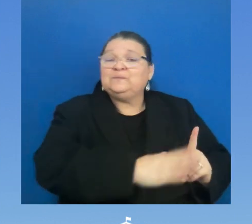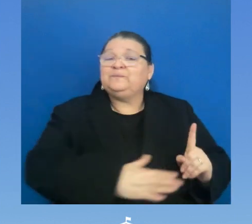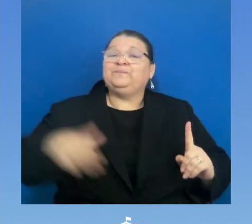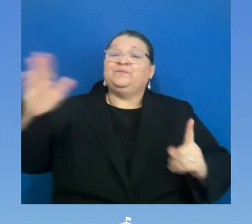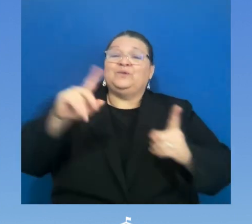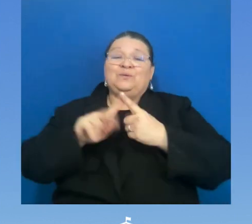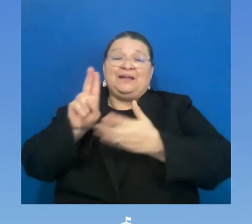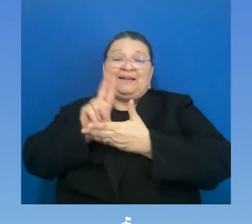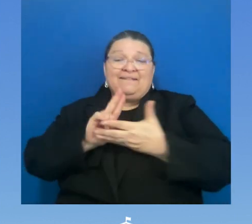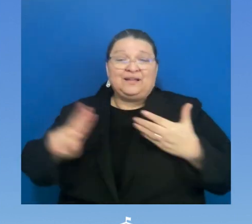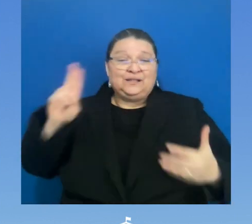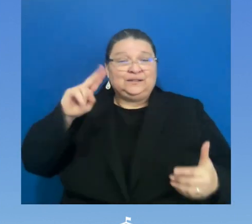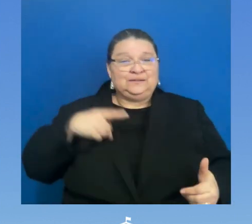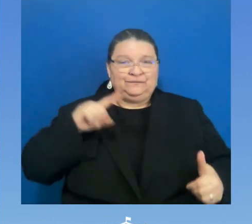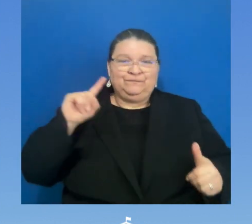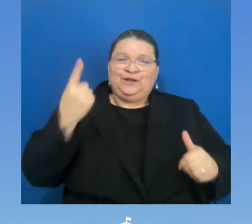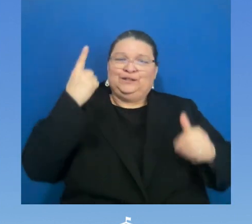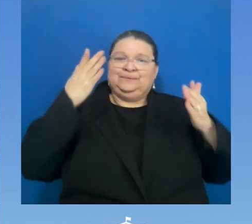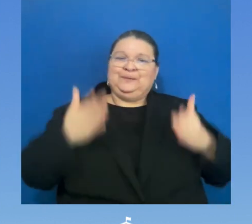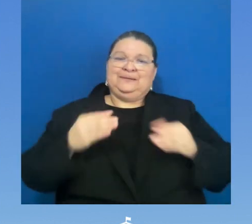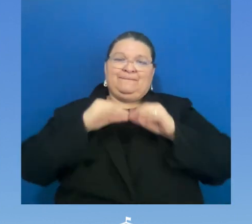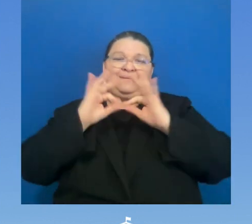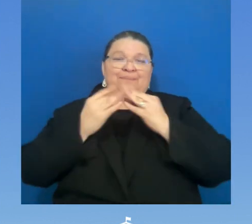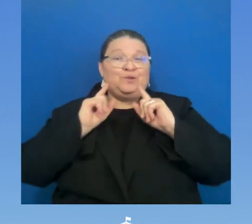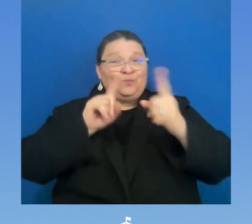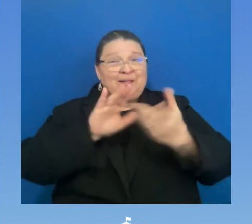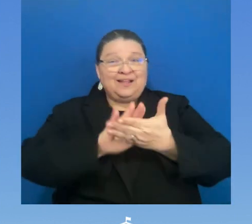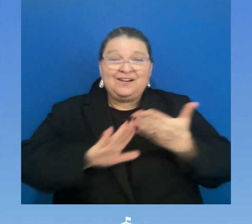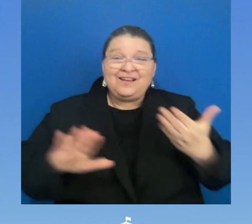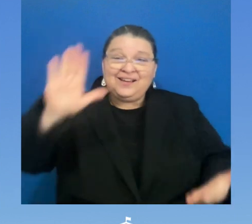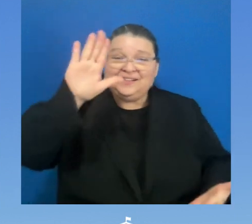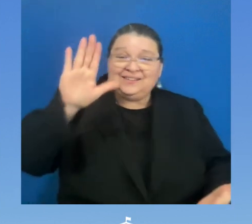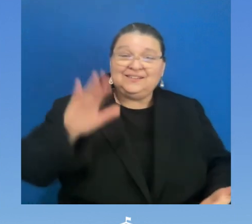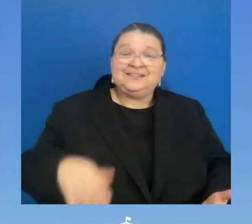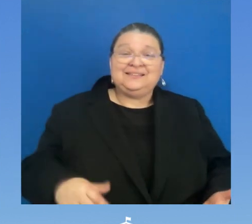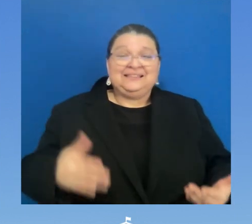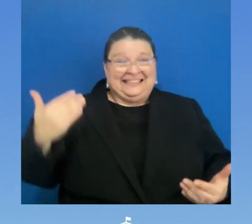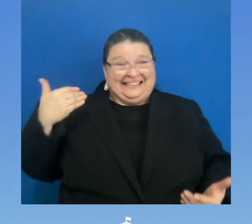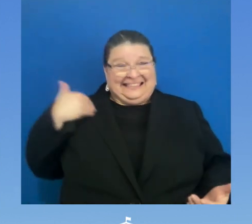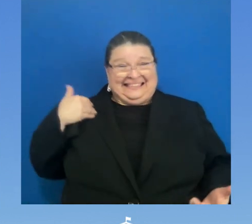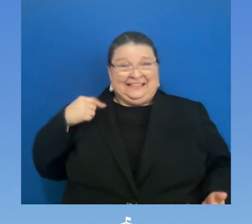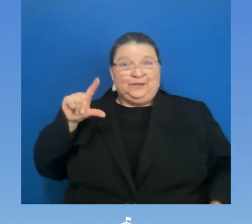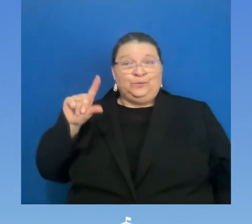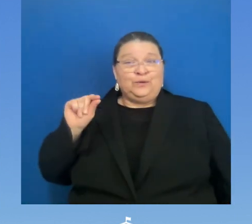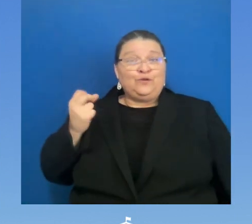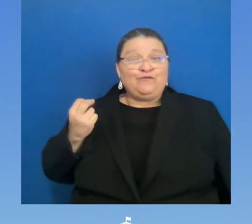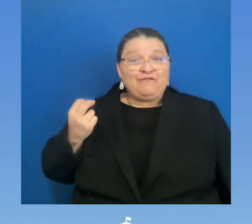In 2012, 16 years into my career, I was a math consultant for the County Office of Education.